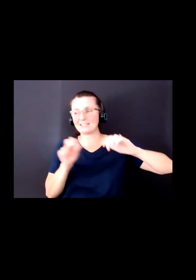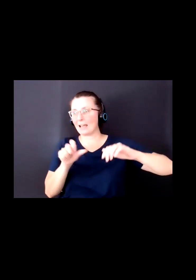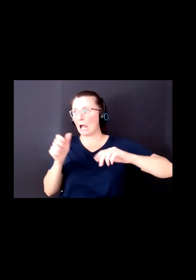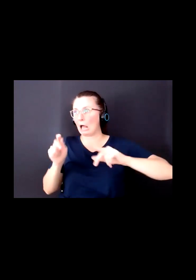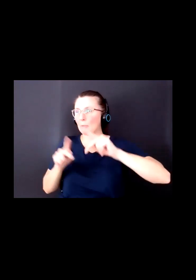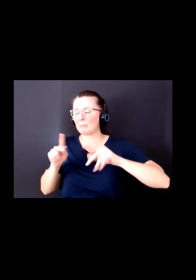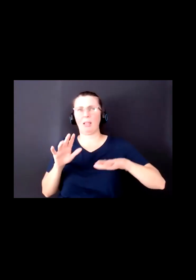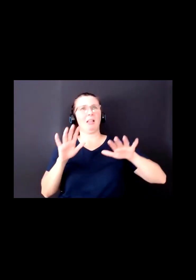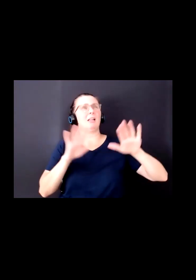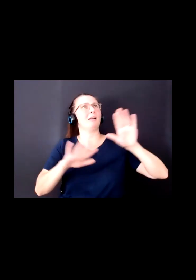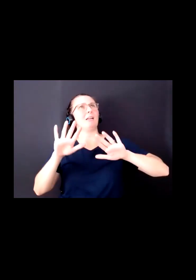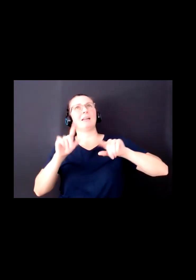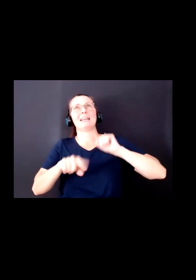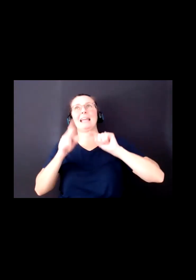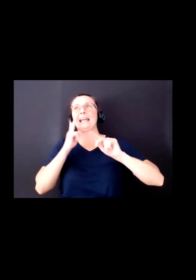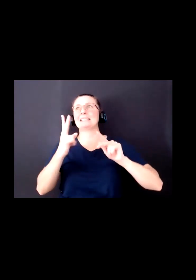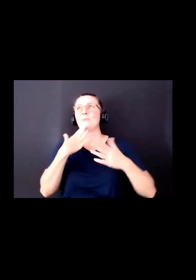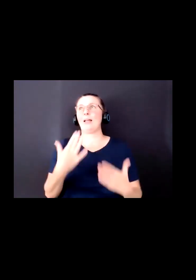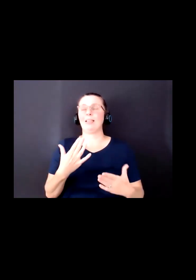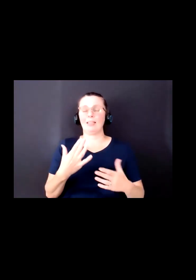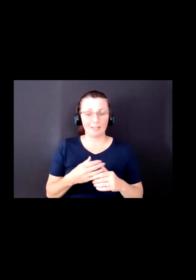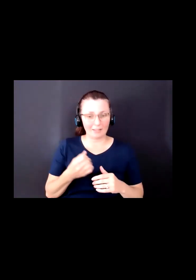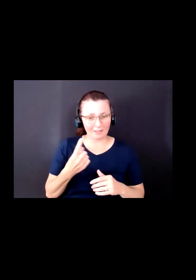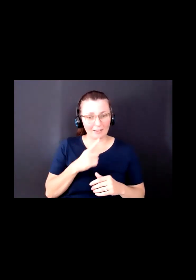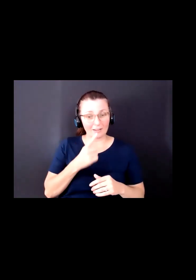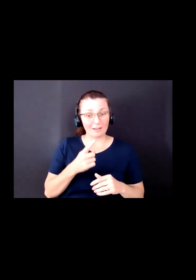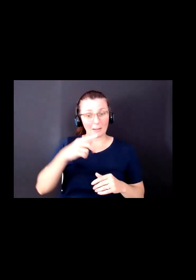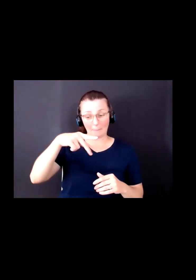Uhm, and so even though the planetarium could deny the request,